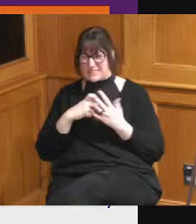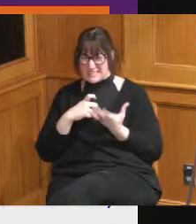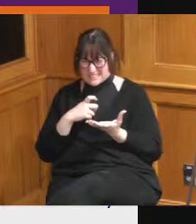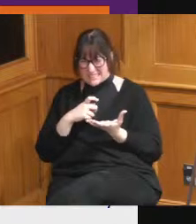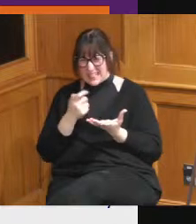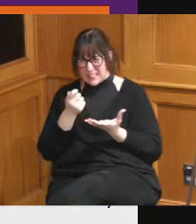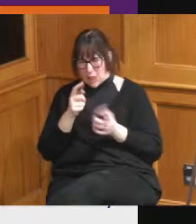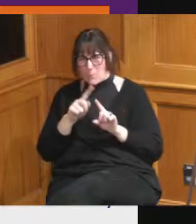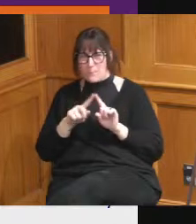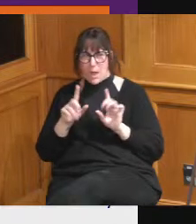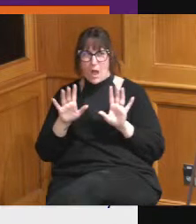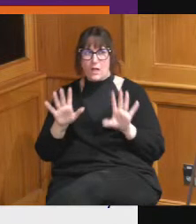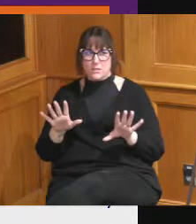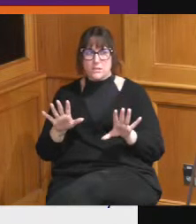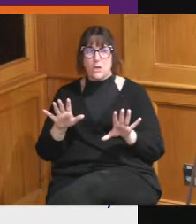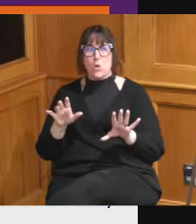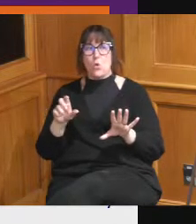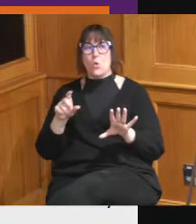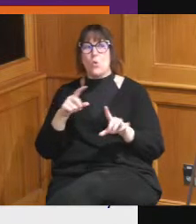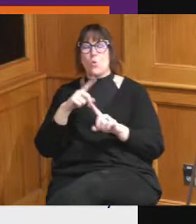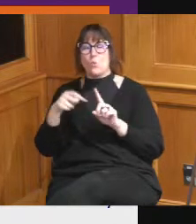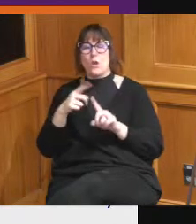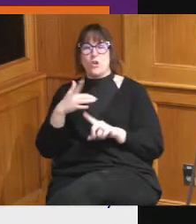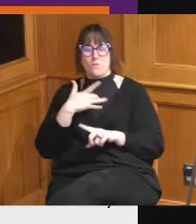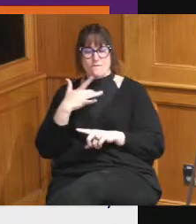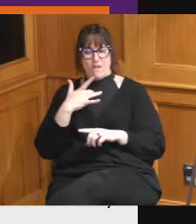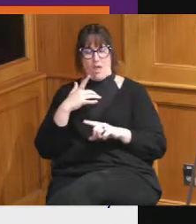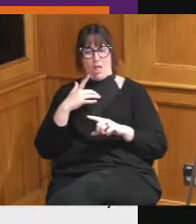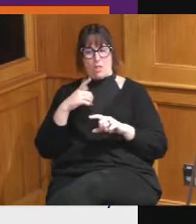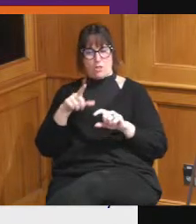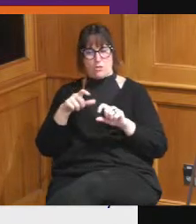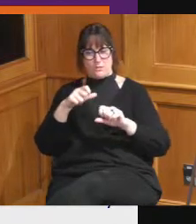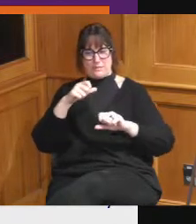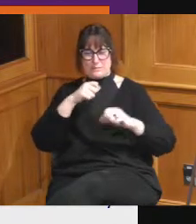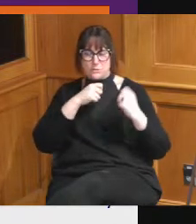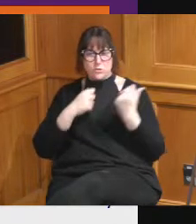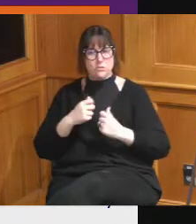have certainty dependability and flexibility in the way you can work with the folks who need to